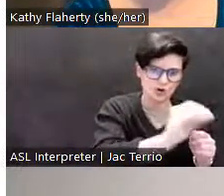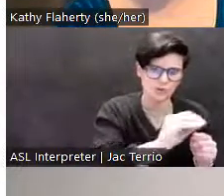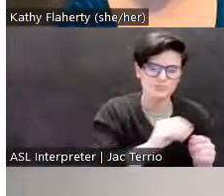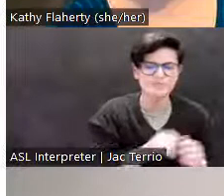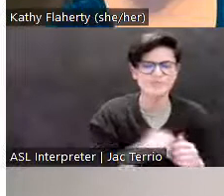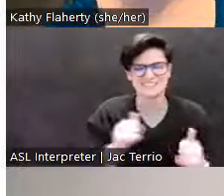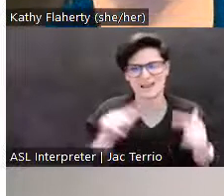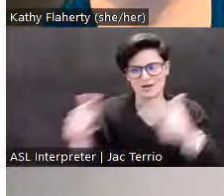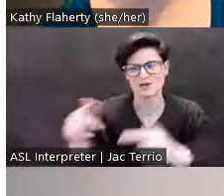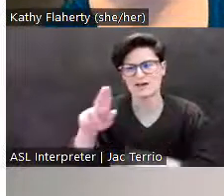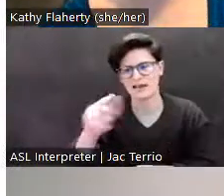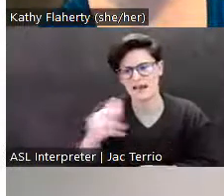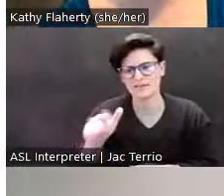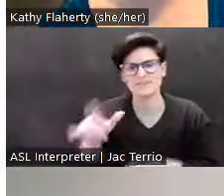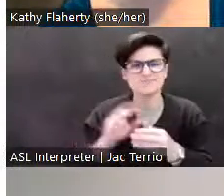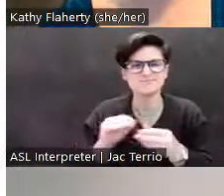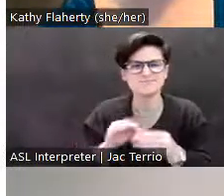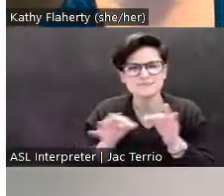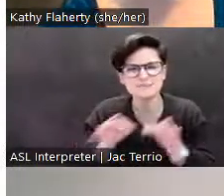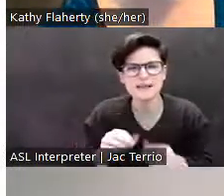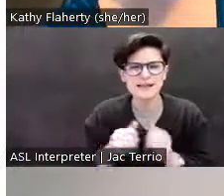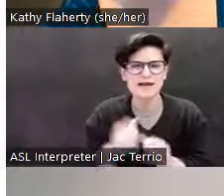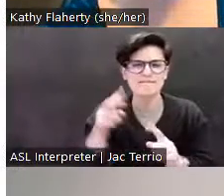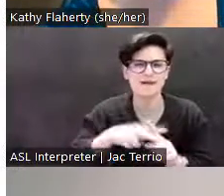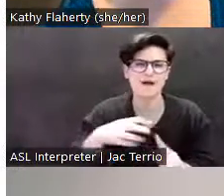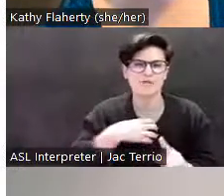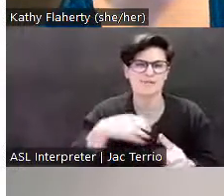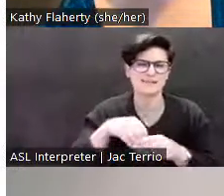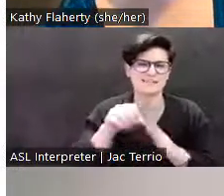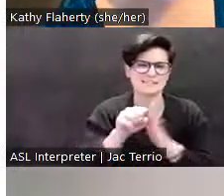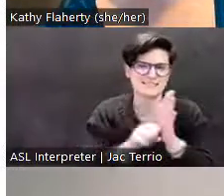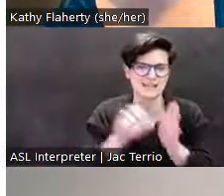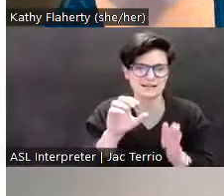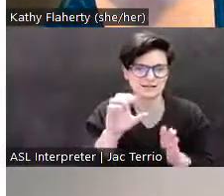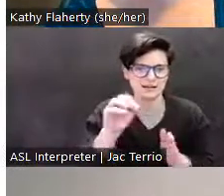15:33:47 Thanks, Deb. this is Kathy. This is our last slide and then we'll be going